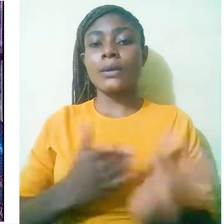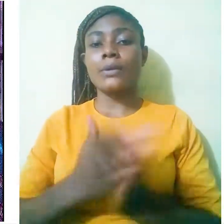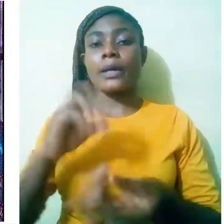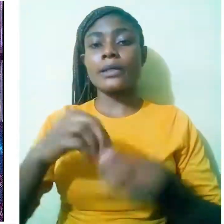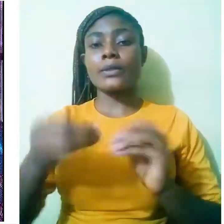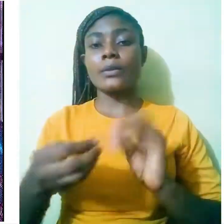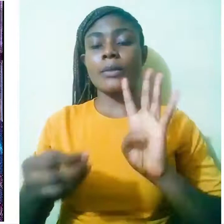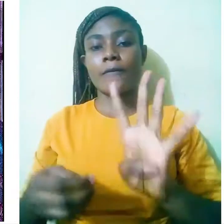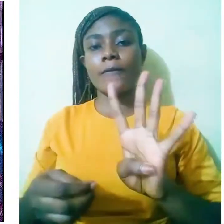4.